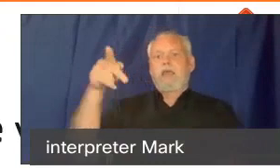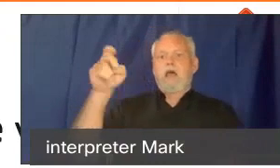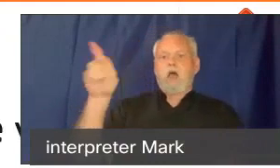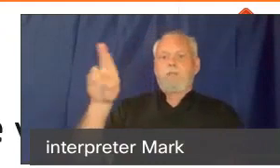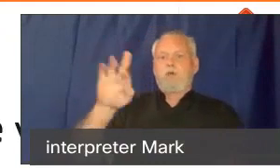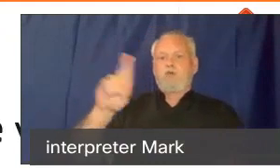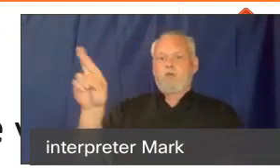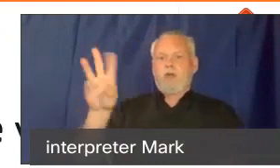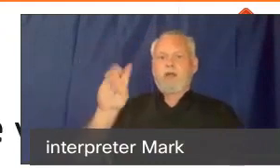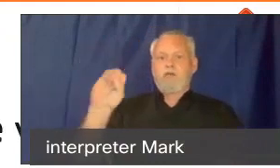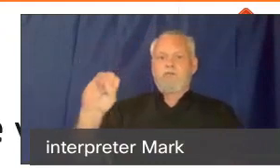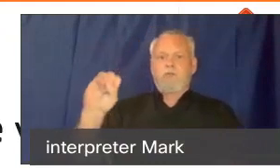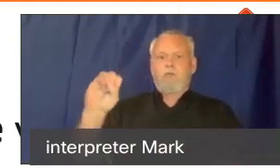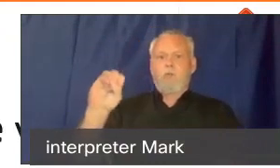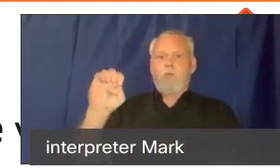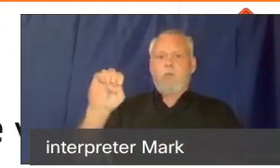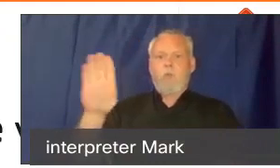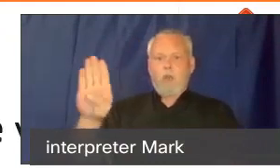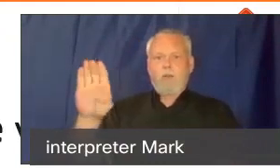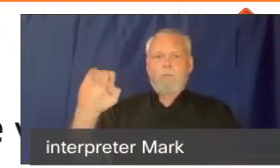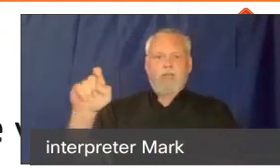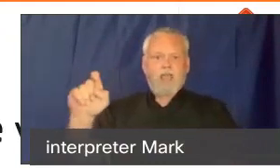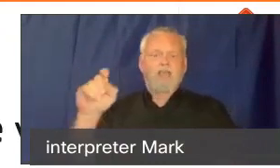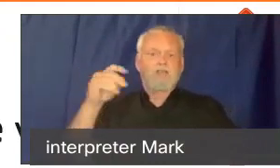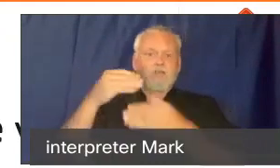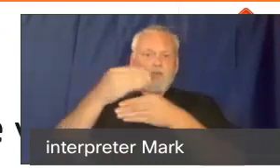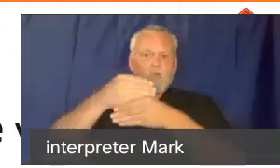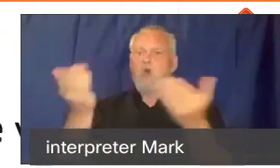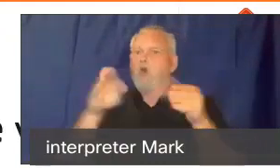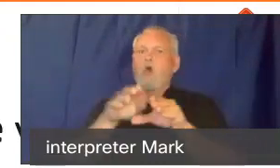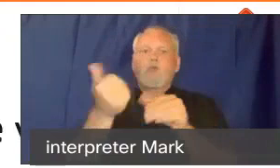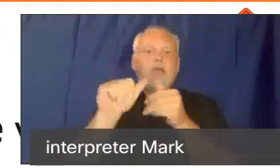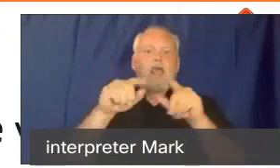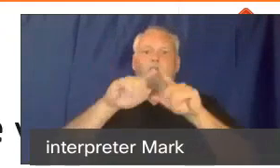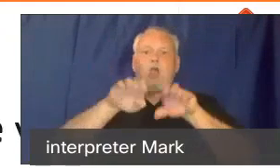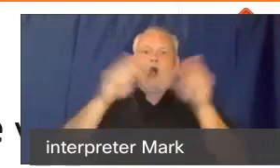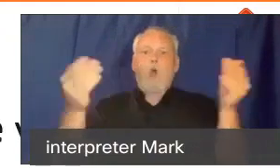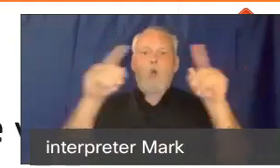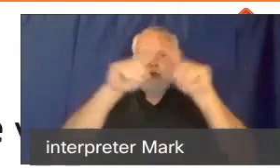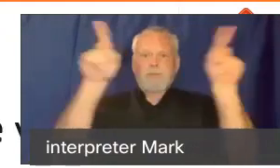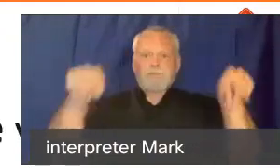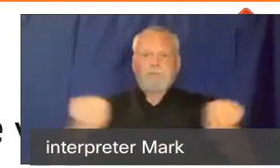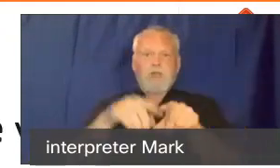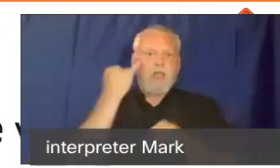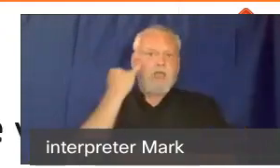For both browser and desktop app users, please close any open panels. If you would like to see the presenters video feeds as well.